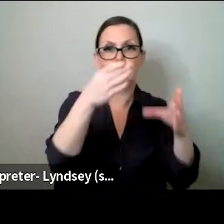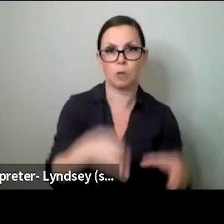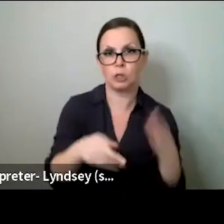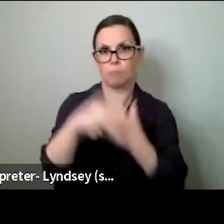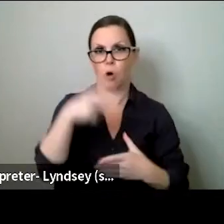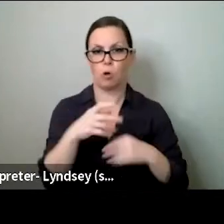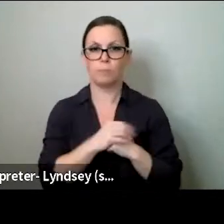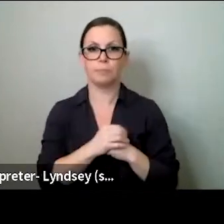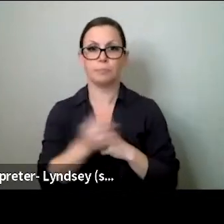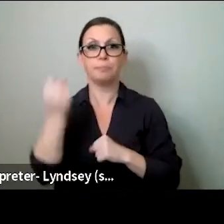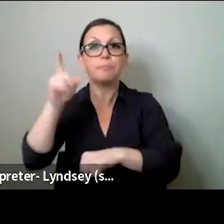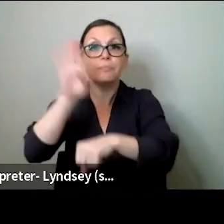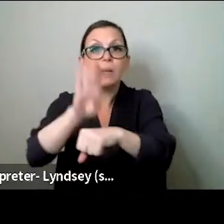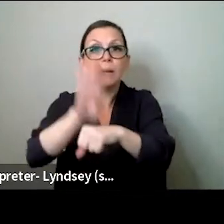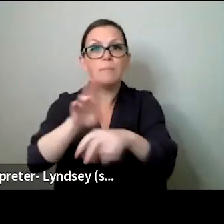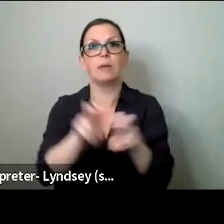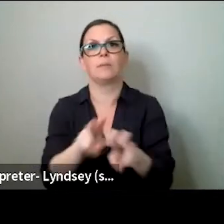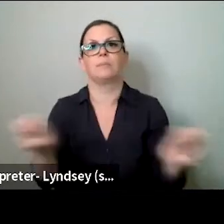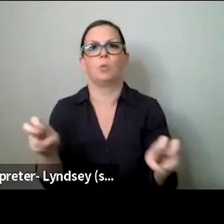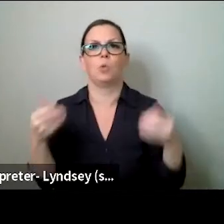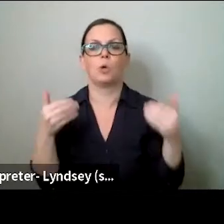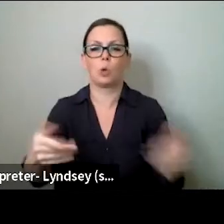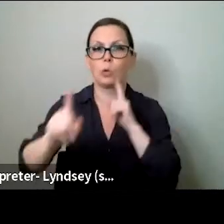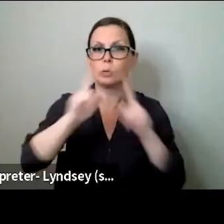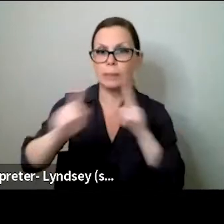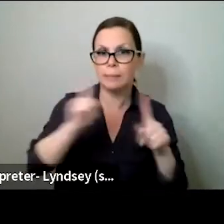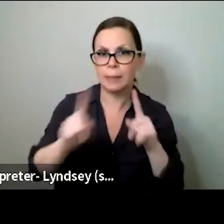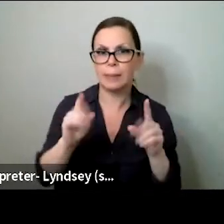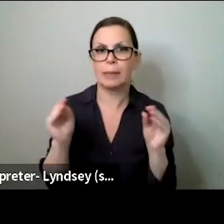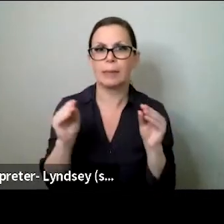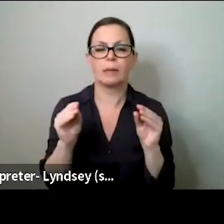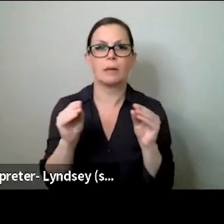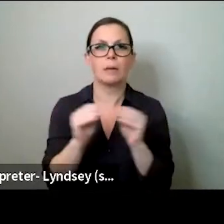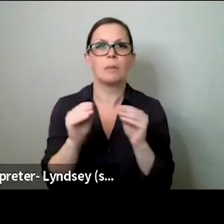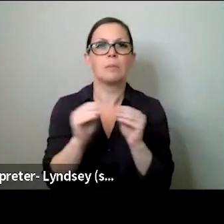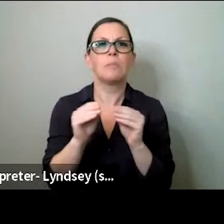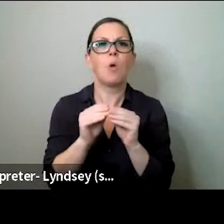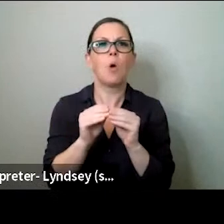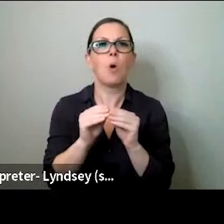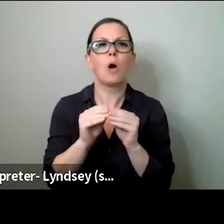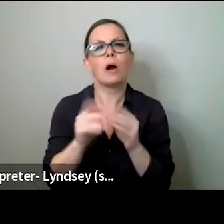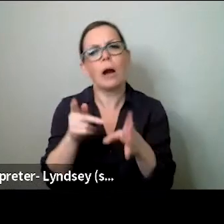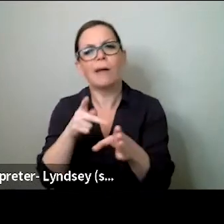The business panels are where we speak to more below the line talent, top industry professionals,